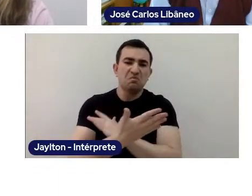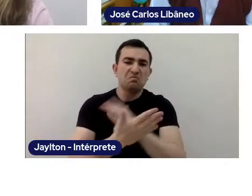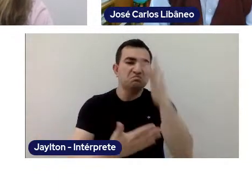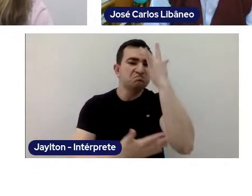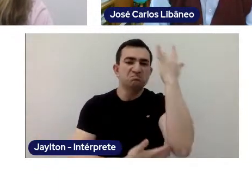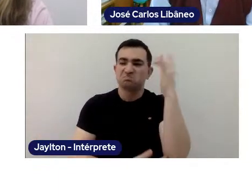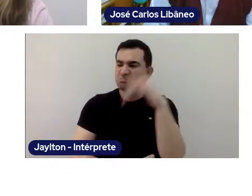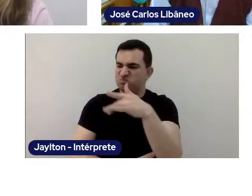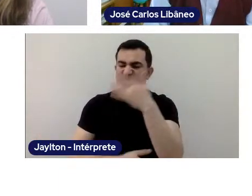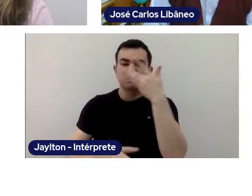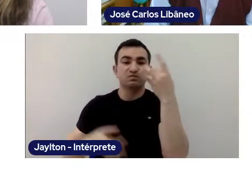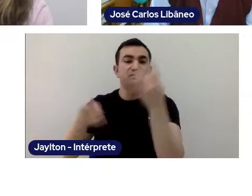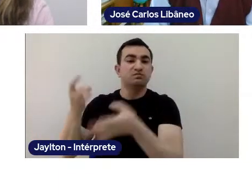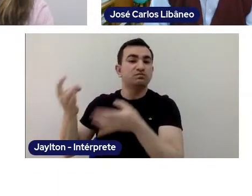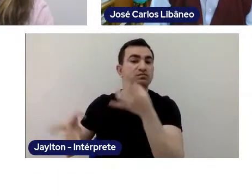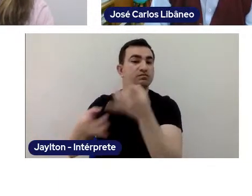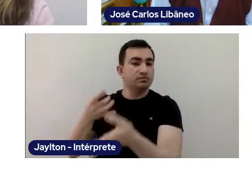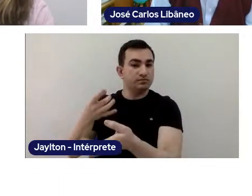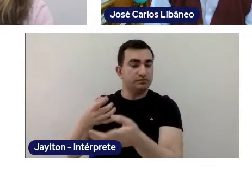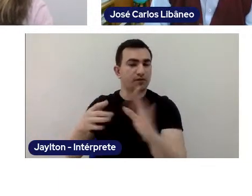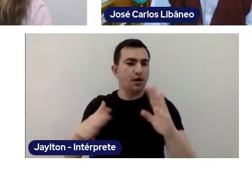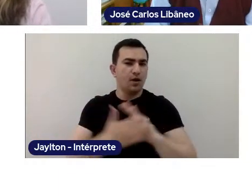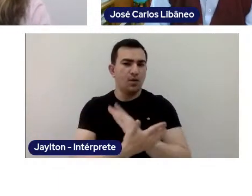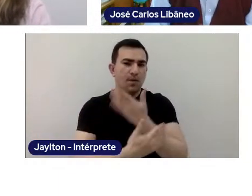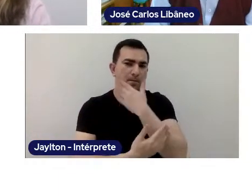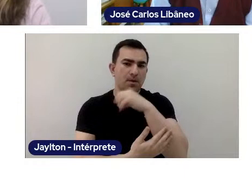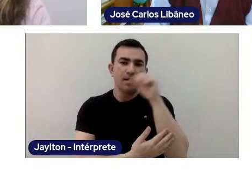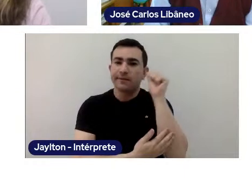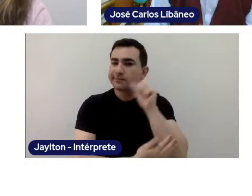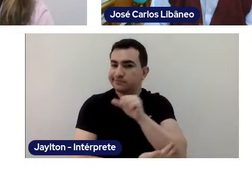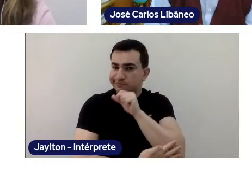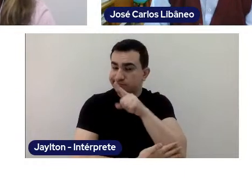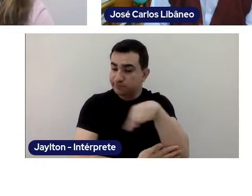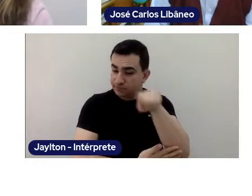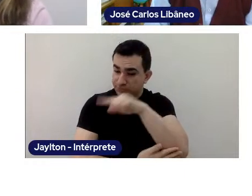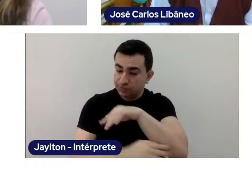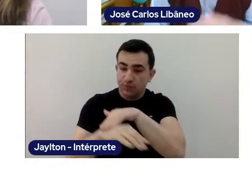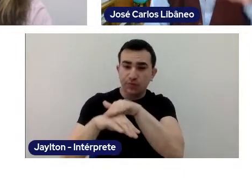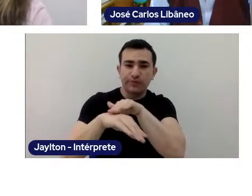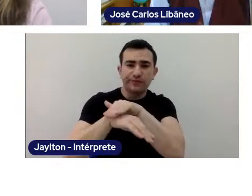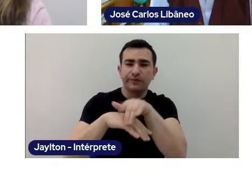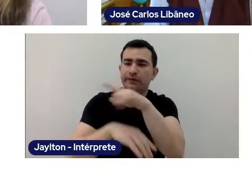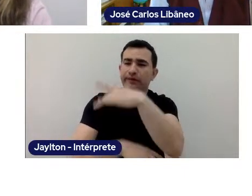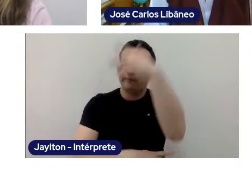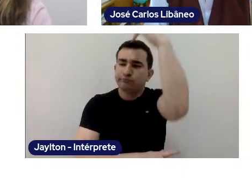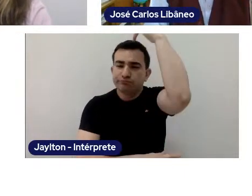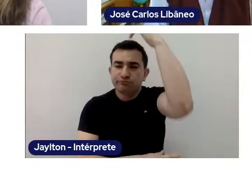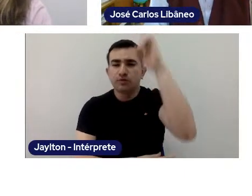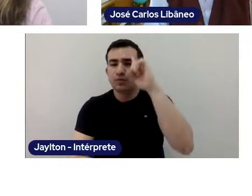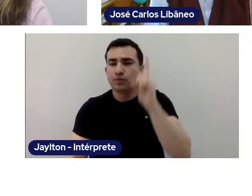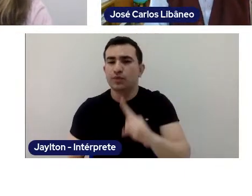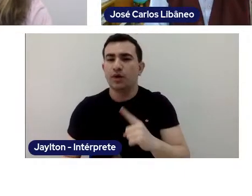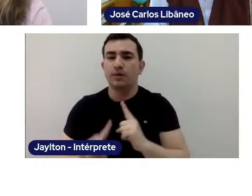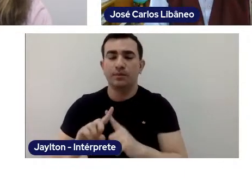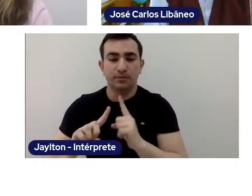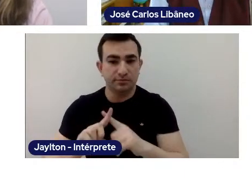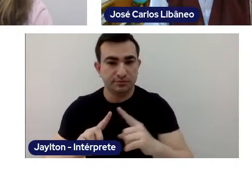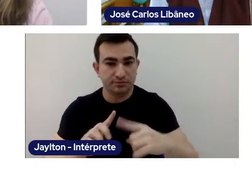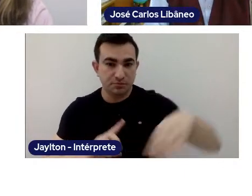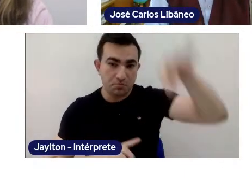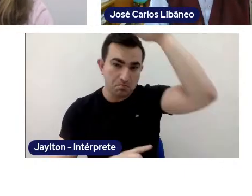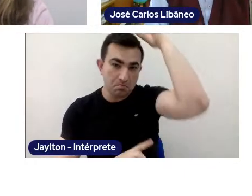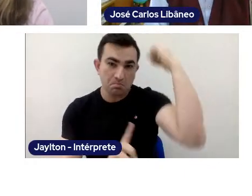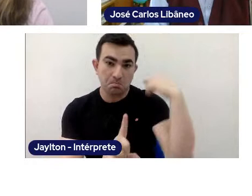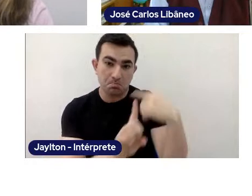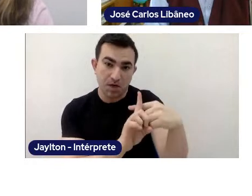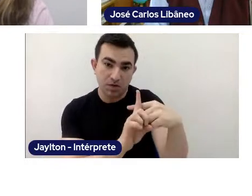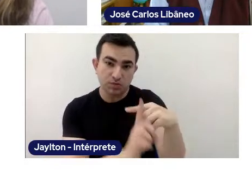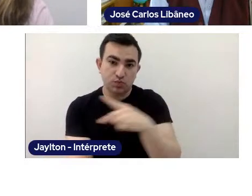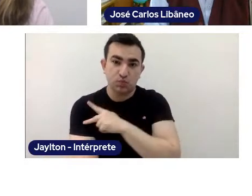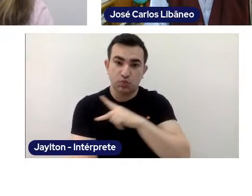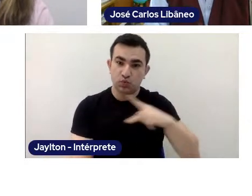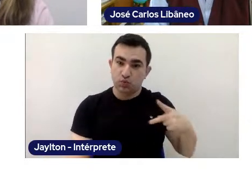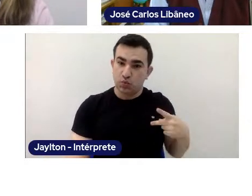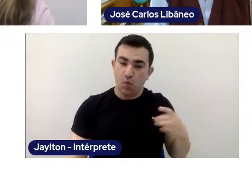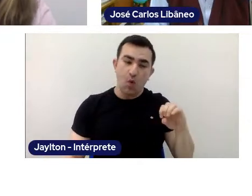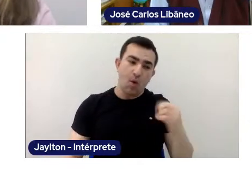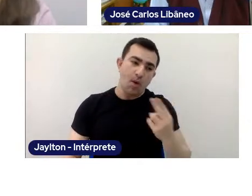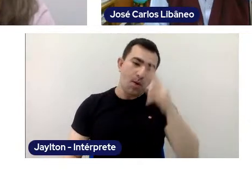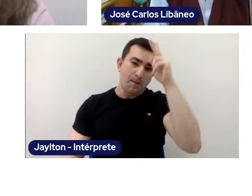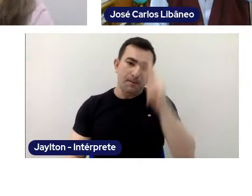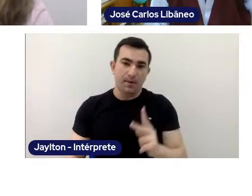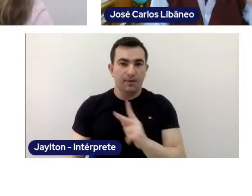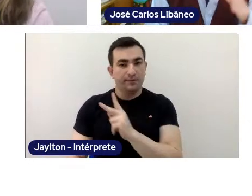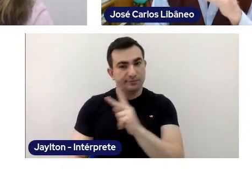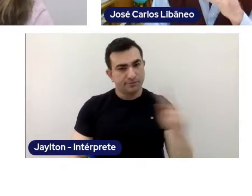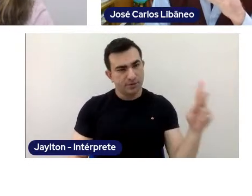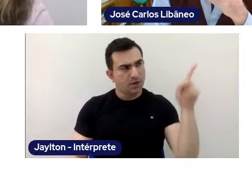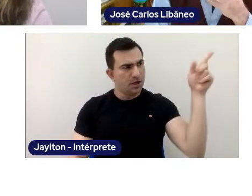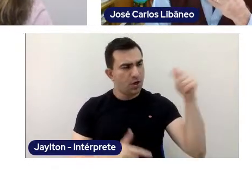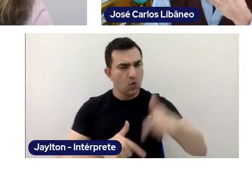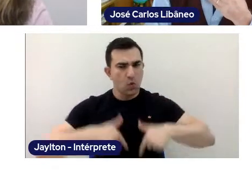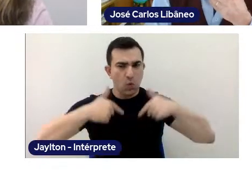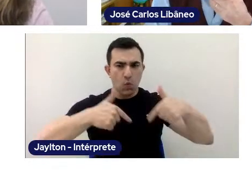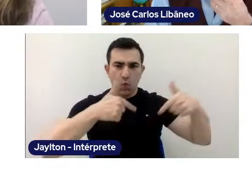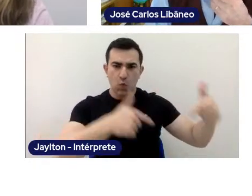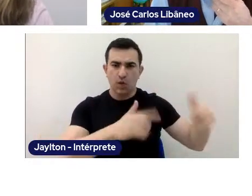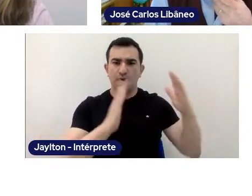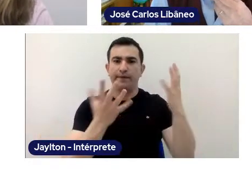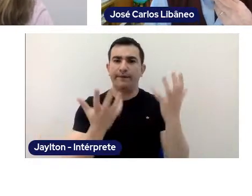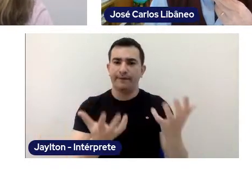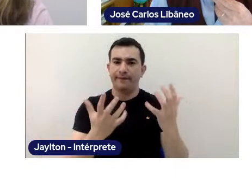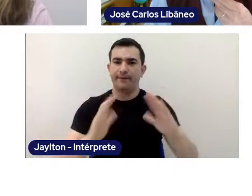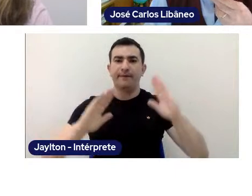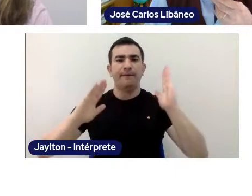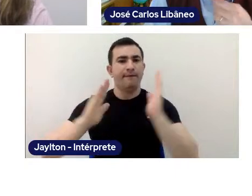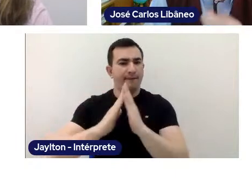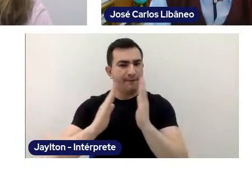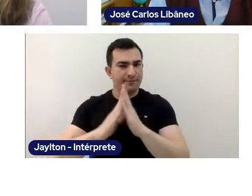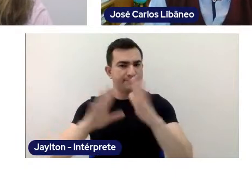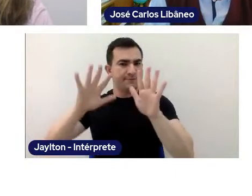When we talk to parents, those who are in it because they are naive; those that were convinced by a pastor, or a fundamentalist father, those that don't know very well why there are in the movement